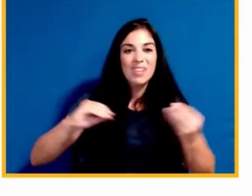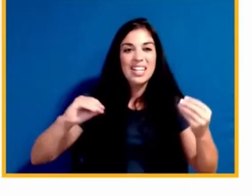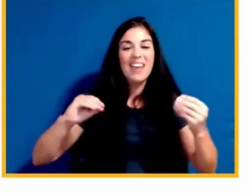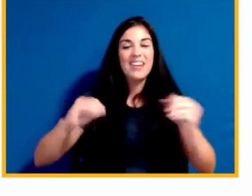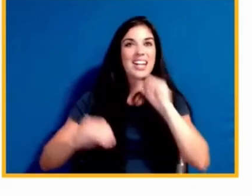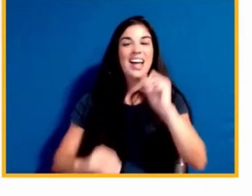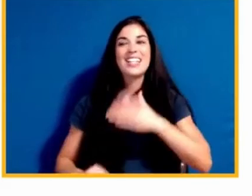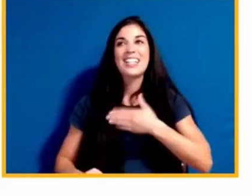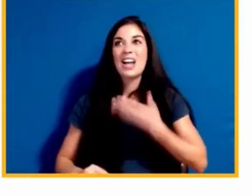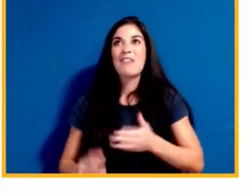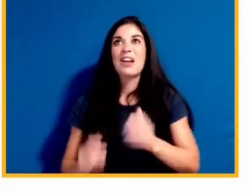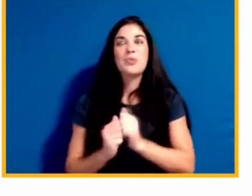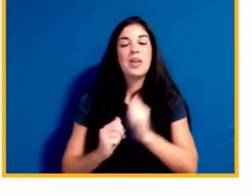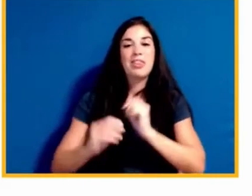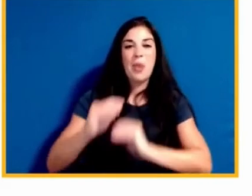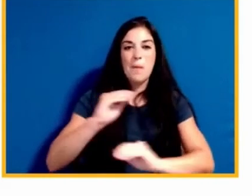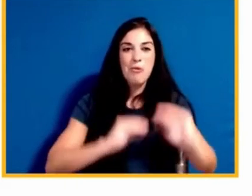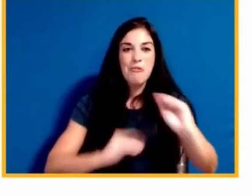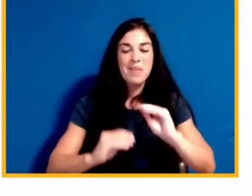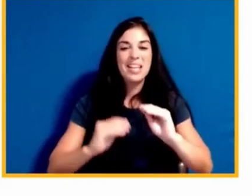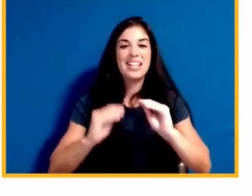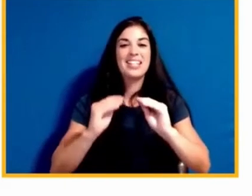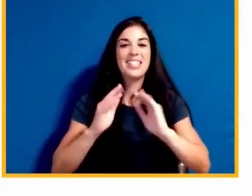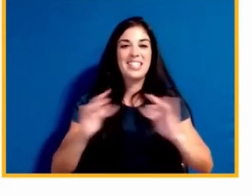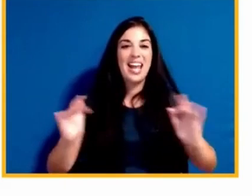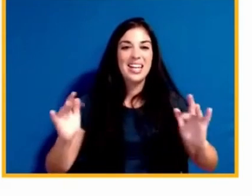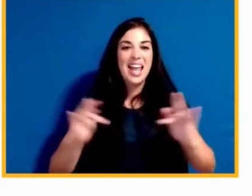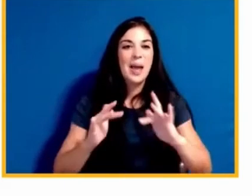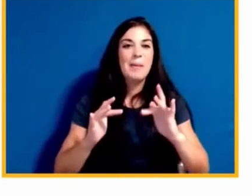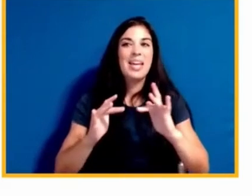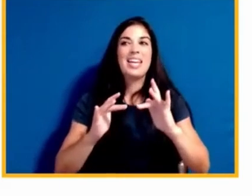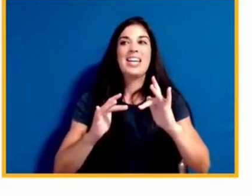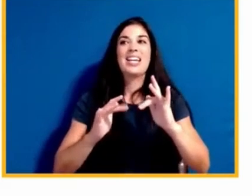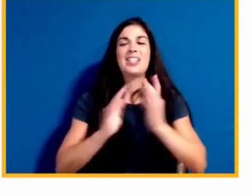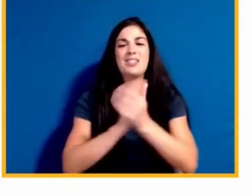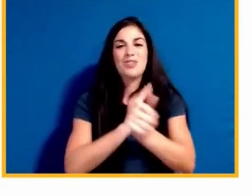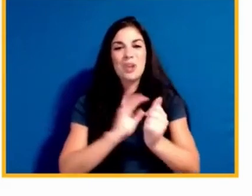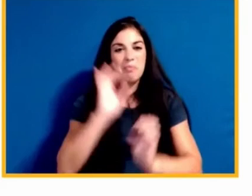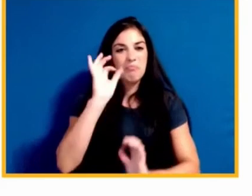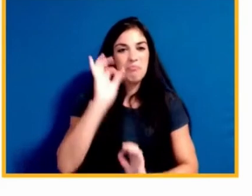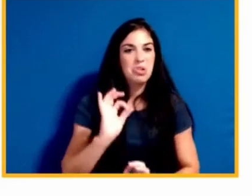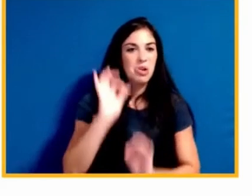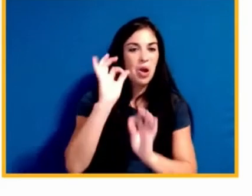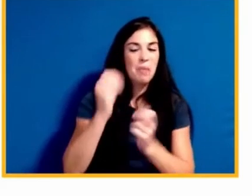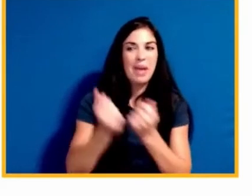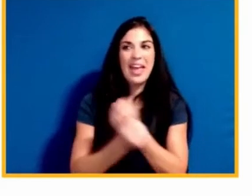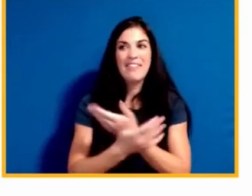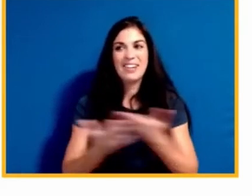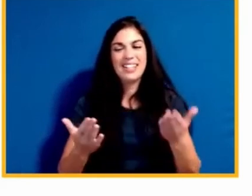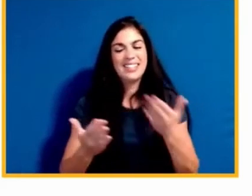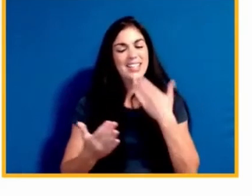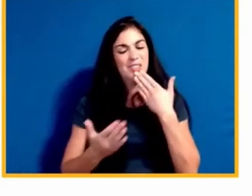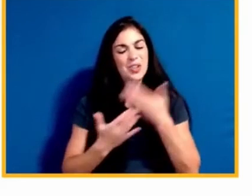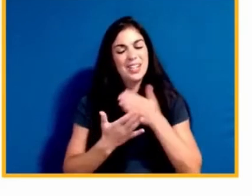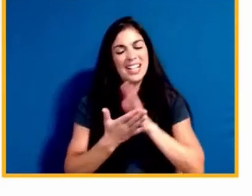the movements, on the dynamics, on the sharpness, you know, everything was essentially done to a crispy clean finish and